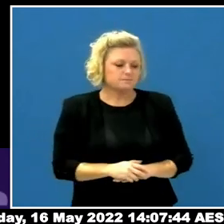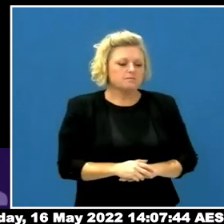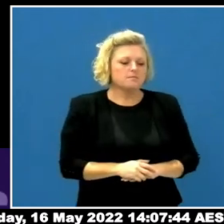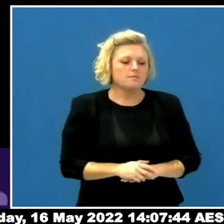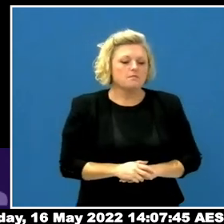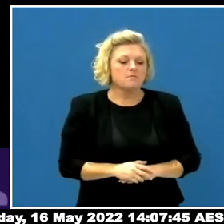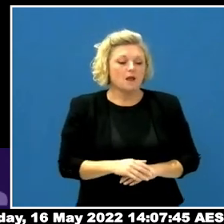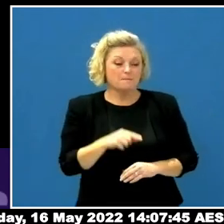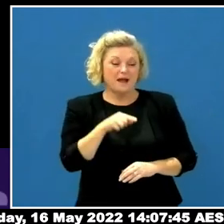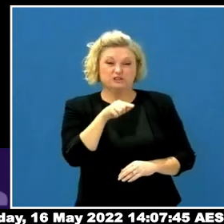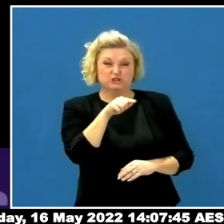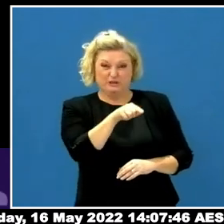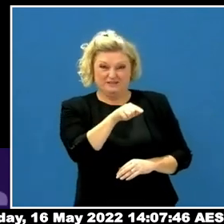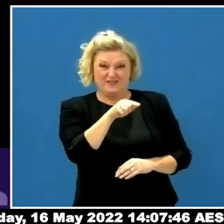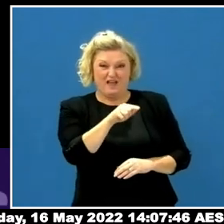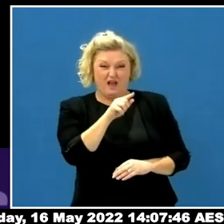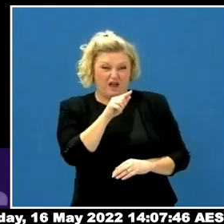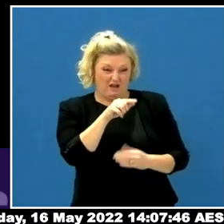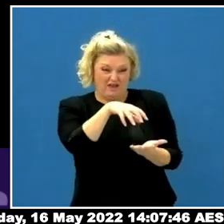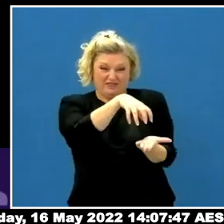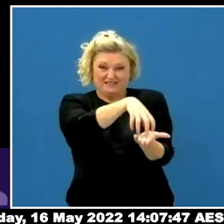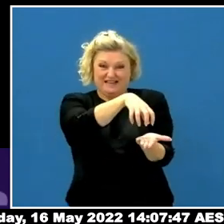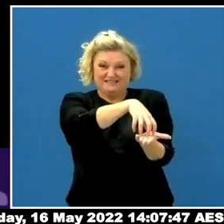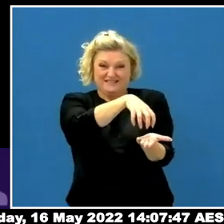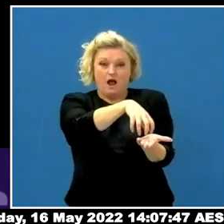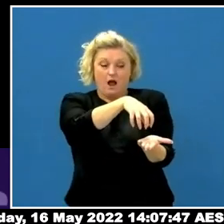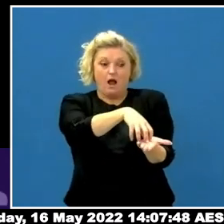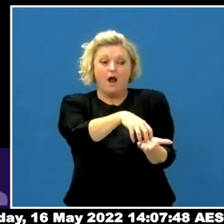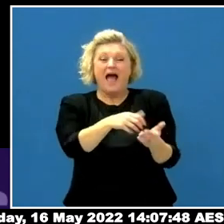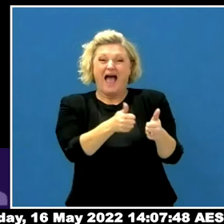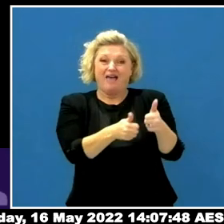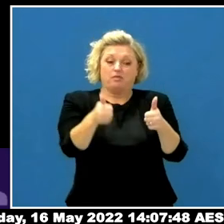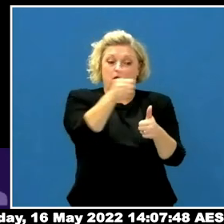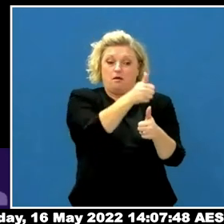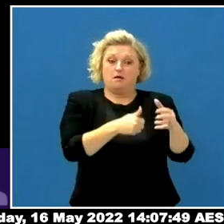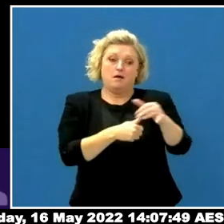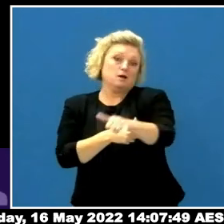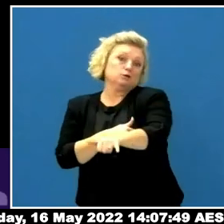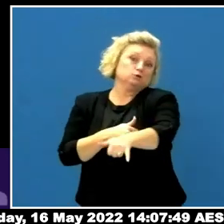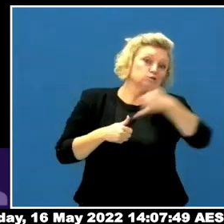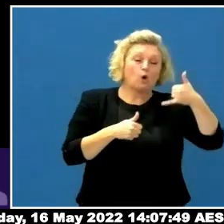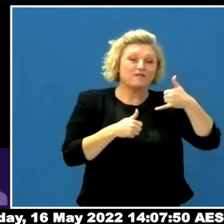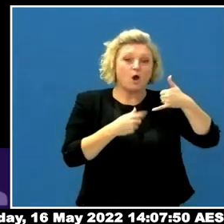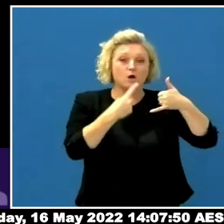Assistant grabbed the phone off her and told me to F off and hung up.